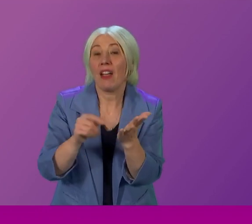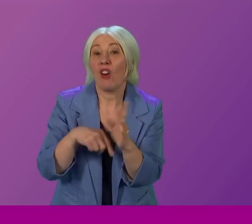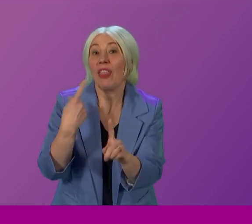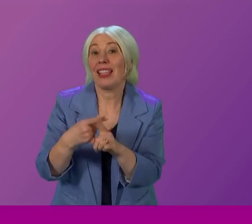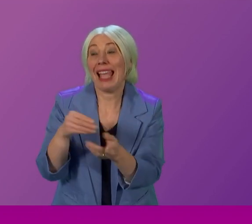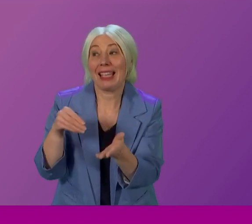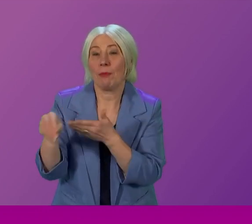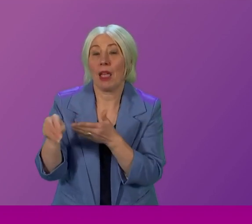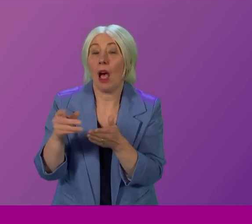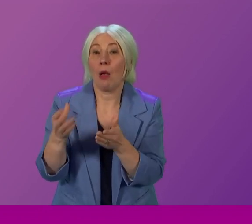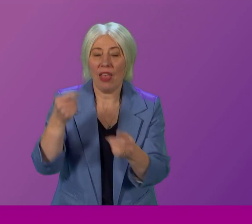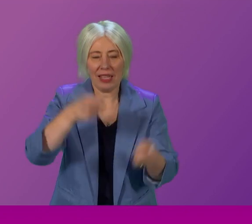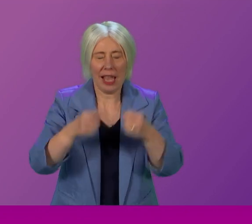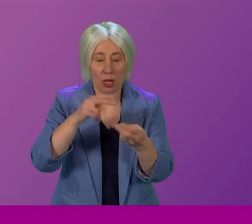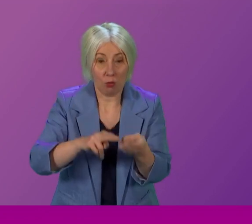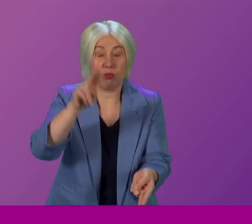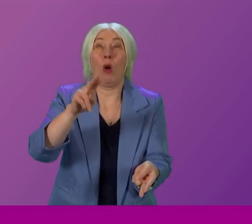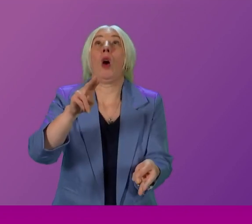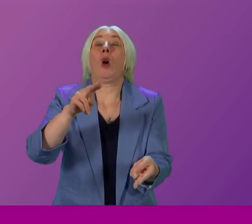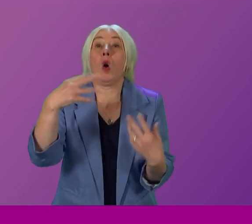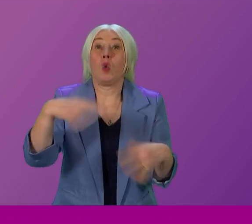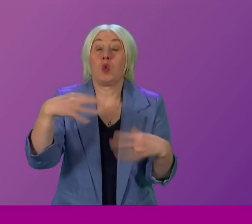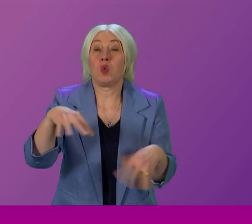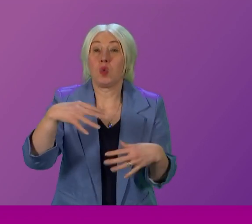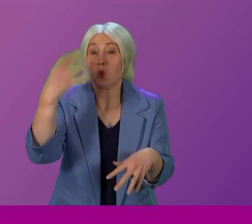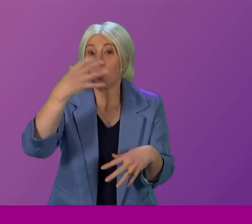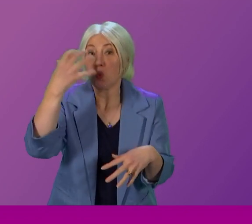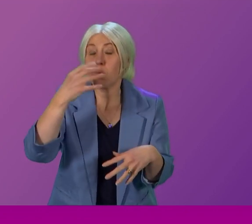significantly higher than expected, even allowing for the impacts of inflation and